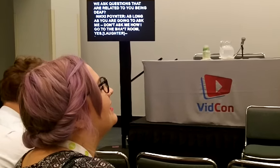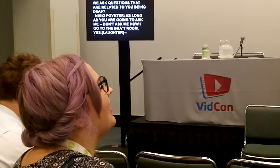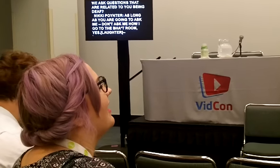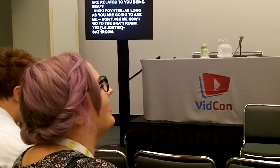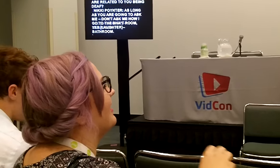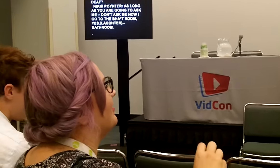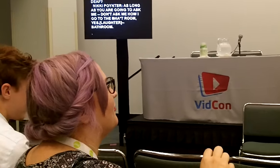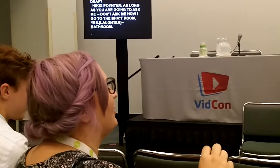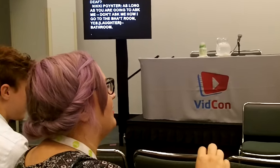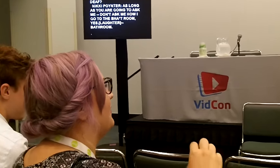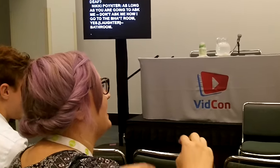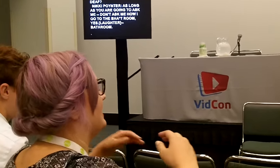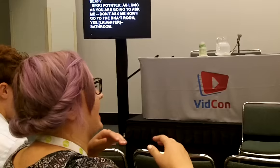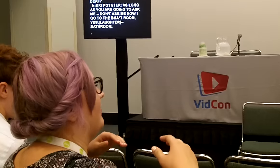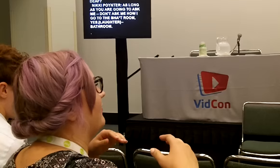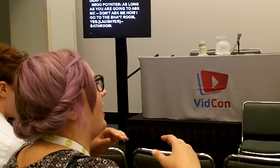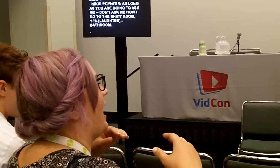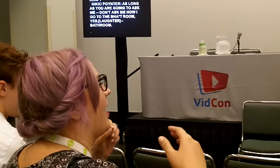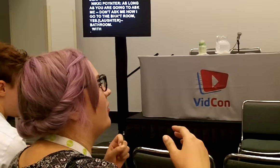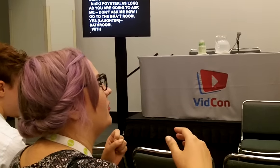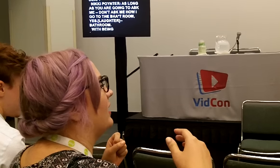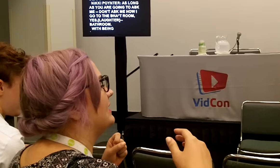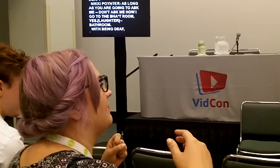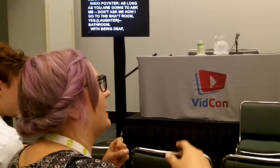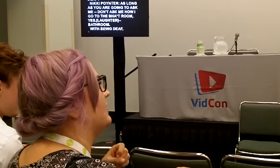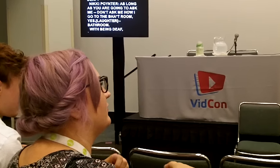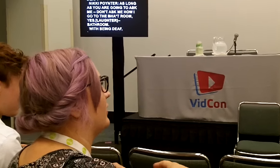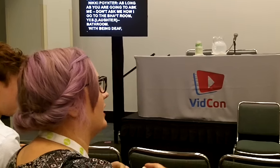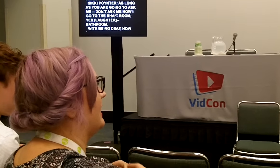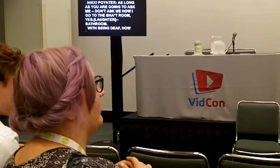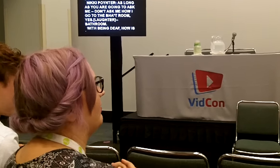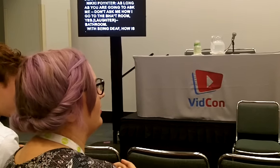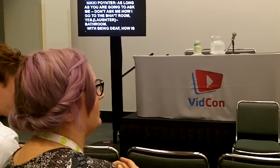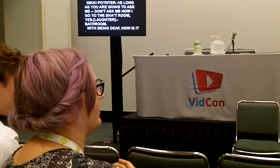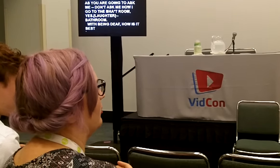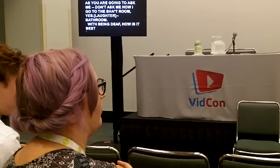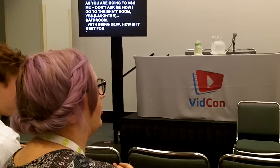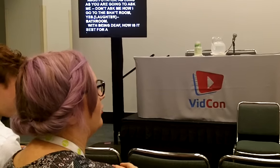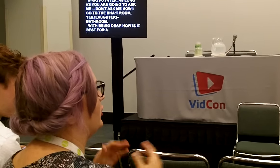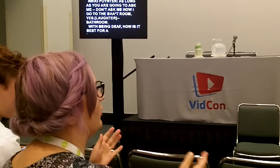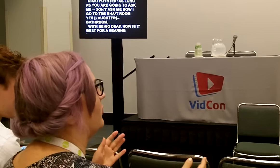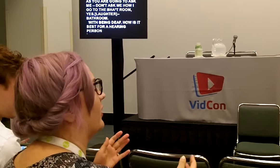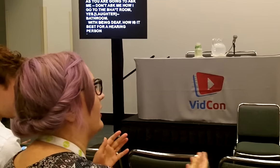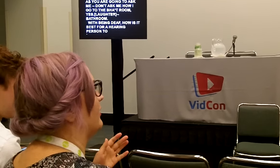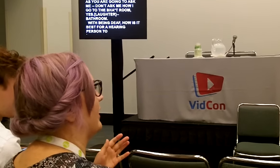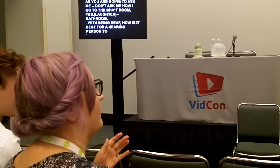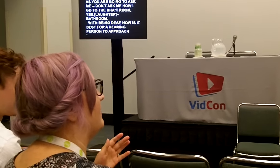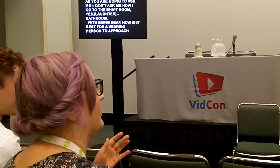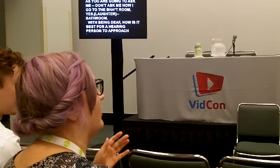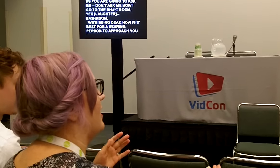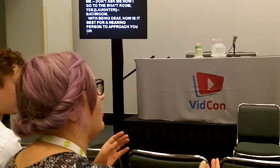With, uh... with being deaf, how is it best for a hearing person to approach you or other deaf people